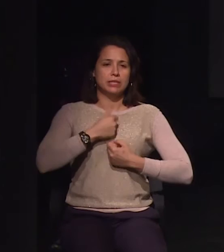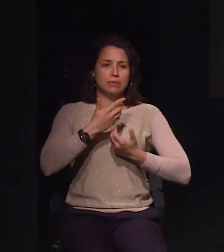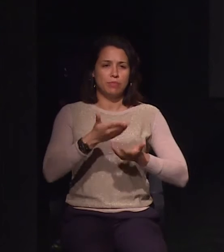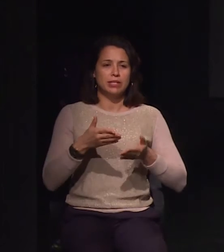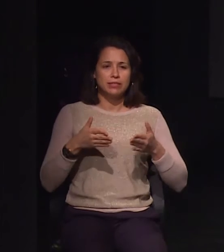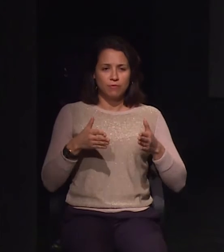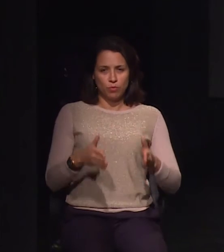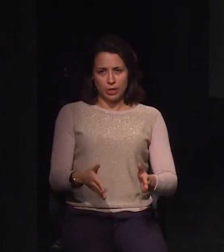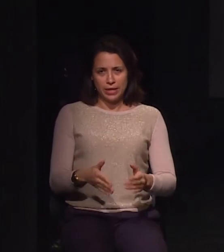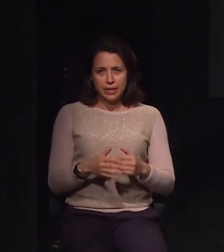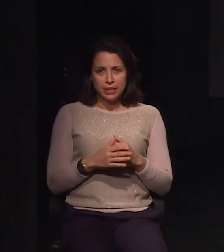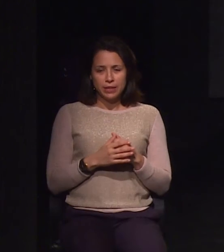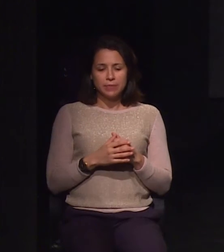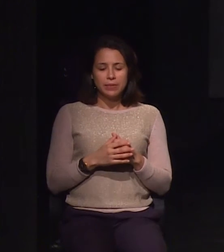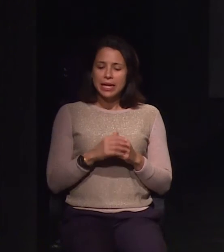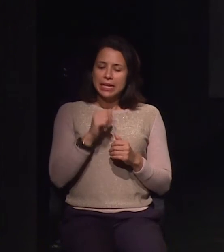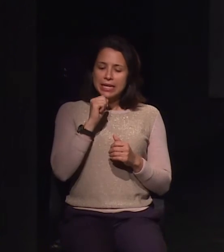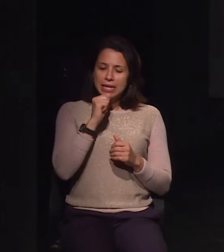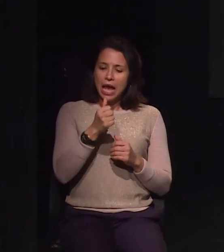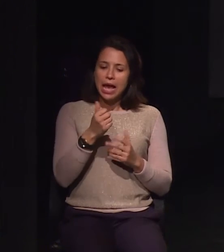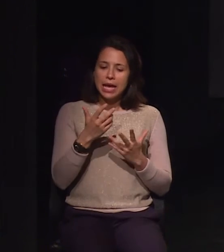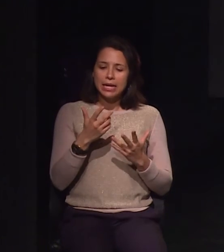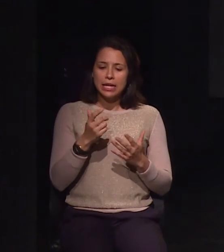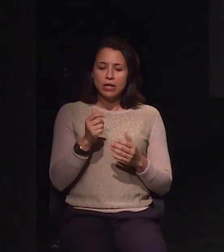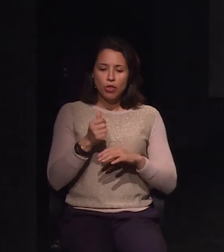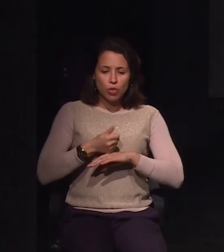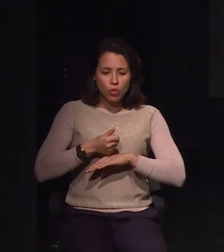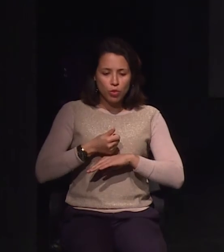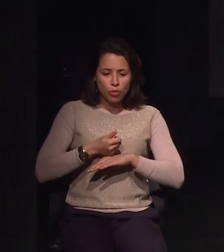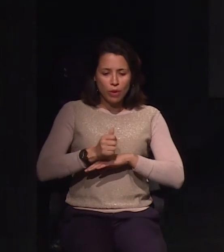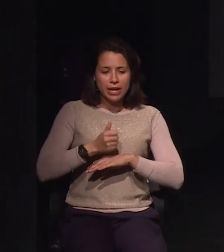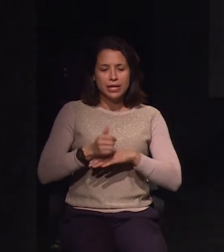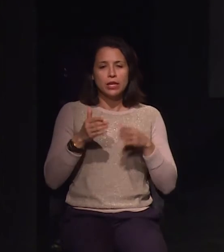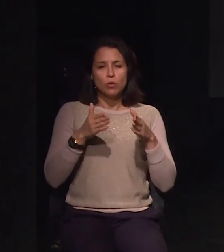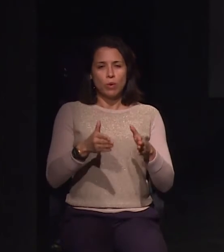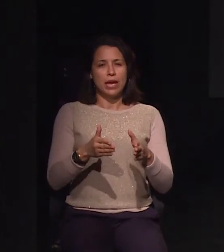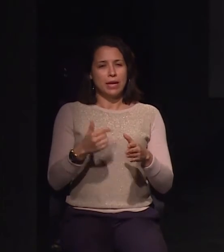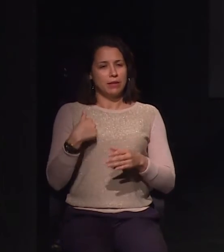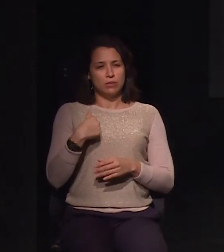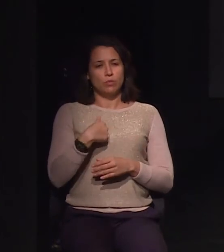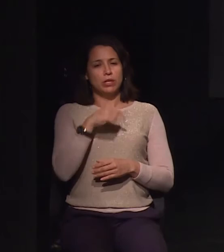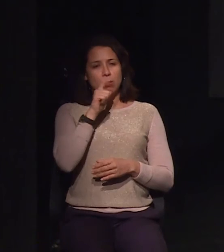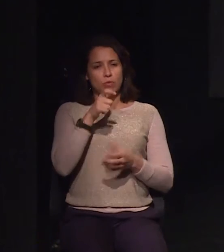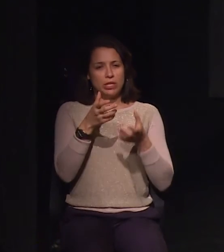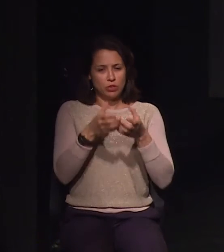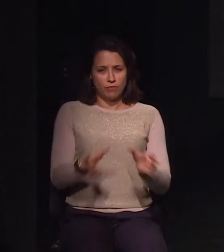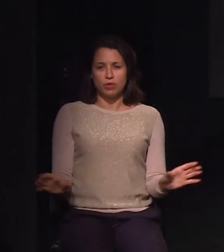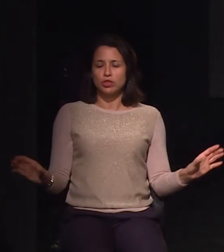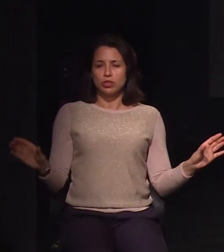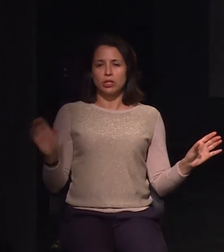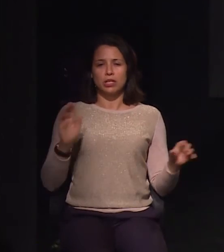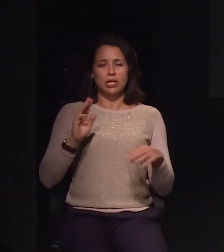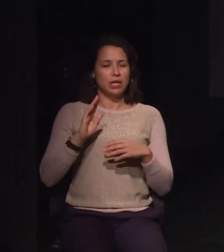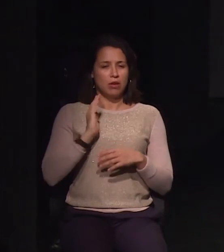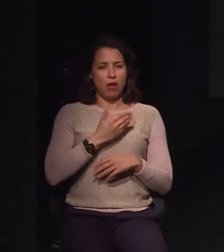division in our world, but in a manner that still confronts what is not right, and celebrates